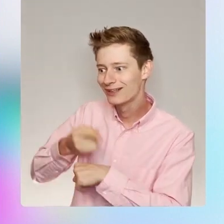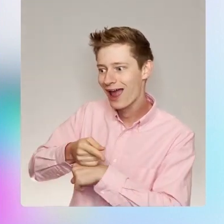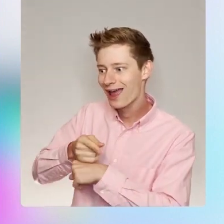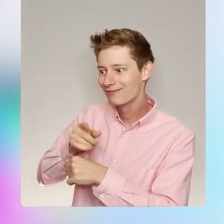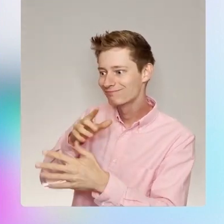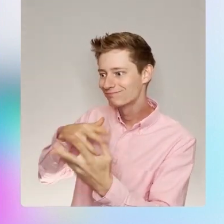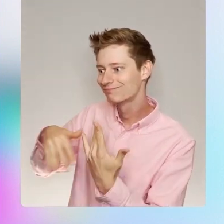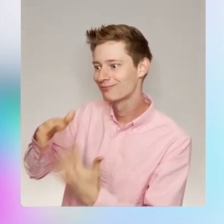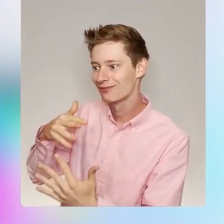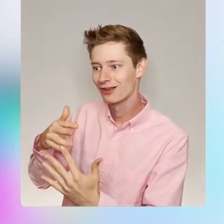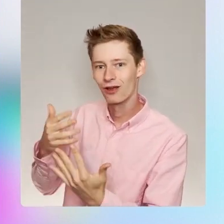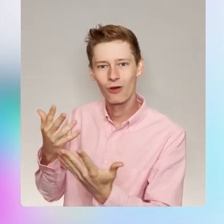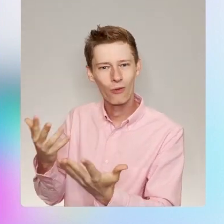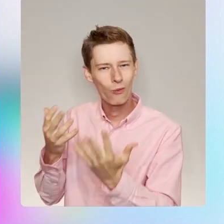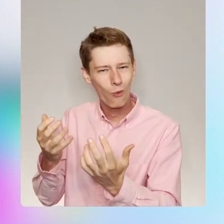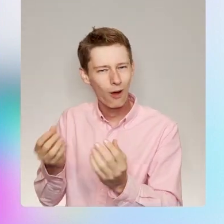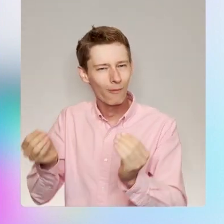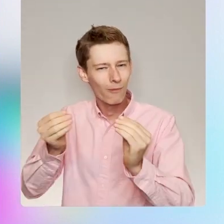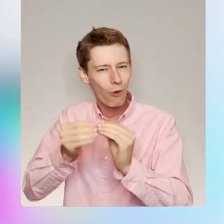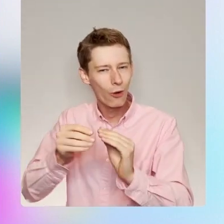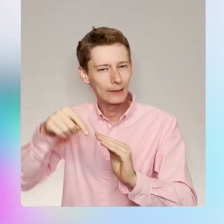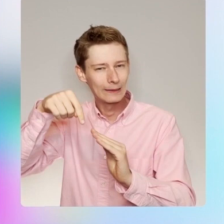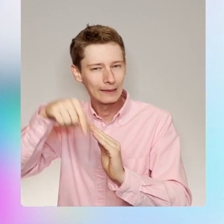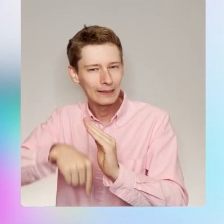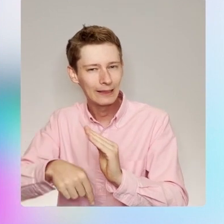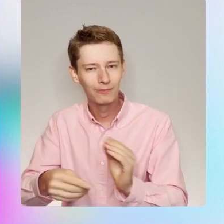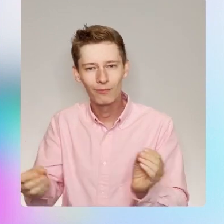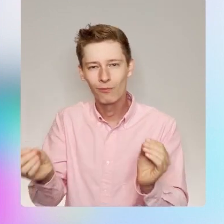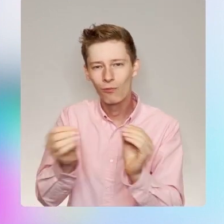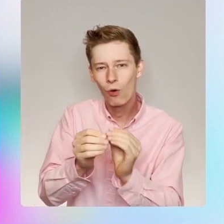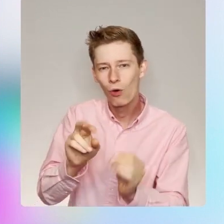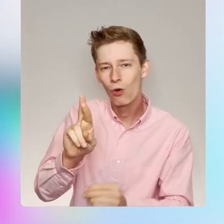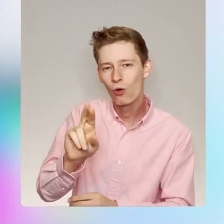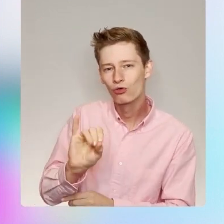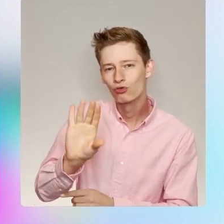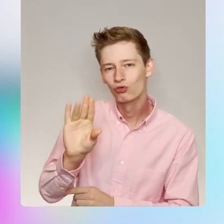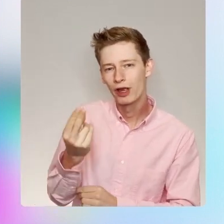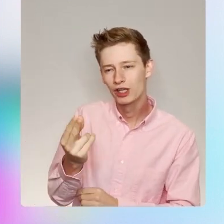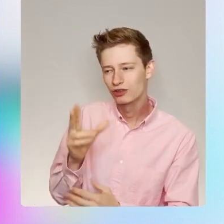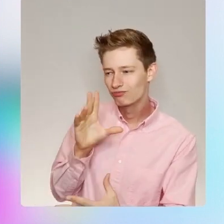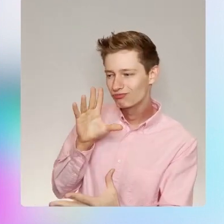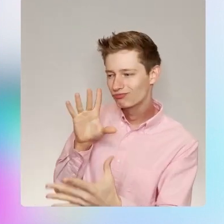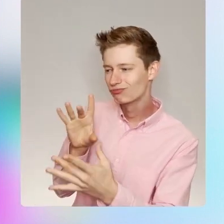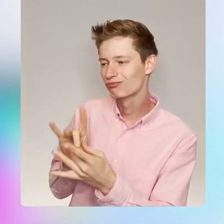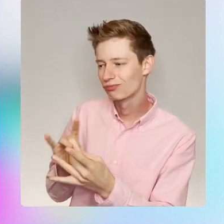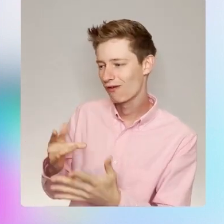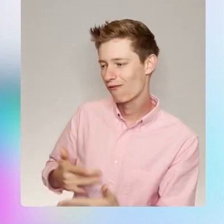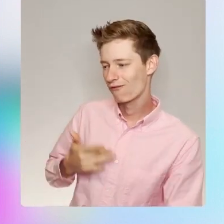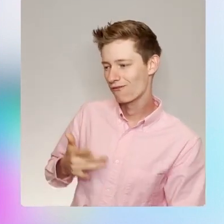they want these connections to be even deeper and richer and to give them that feeling of presence in the metaverse.